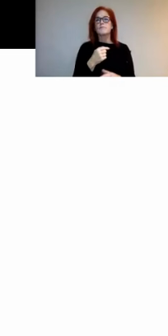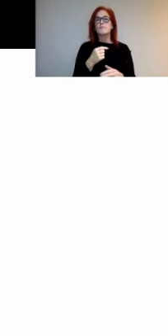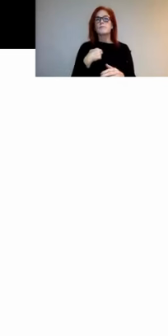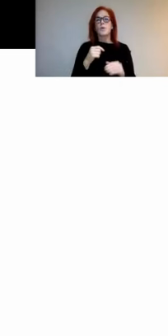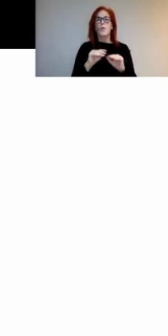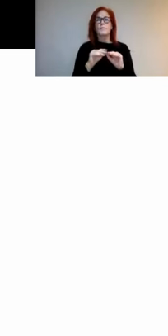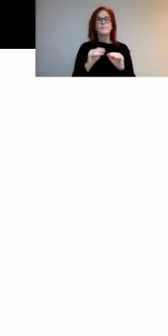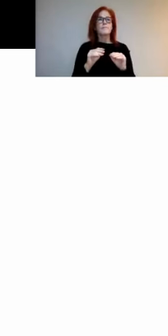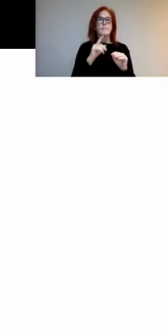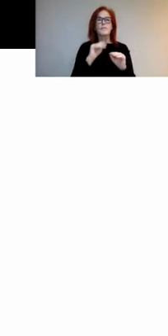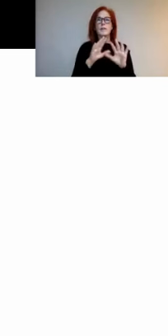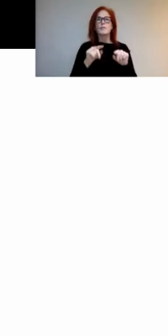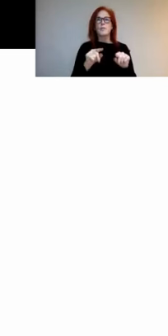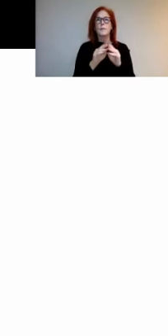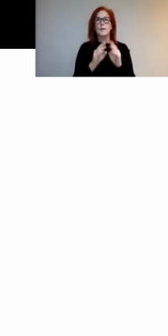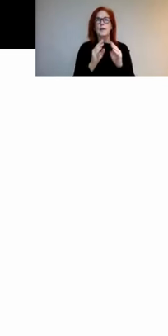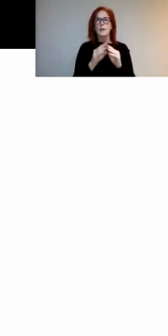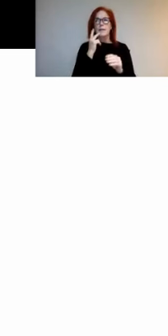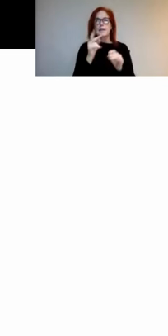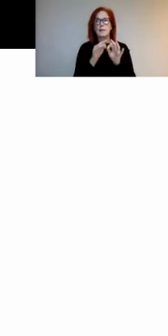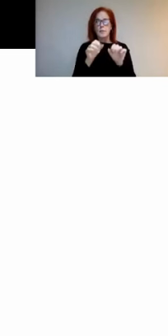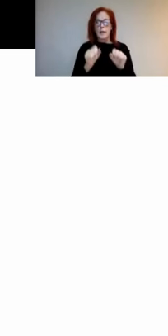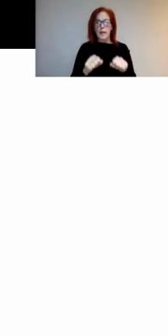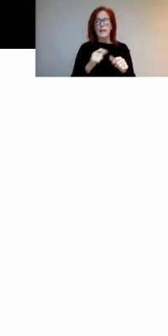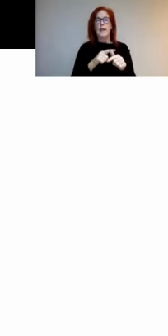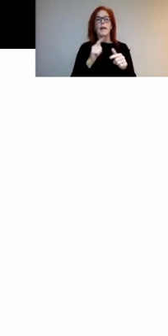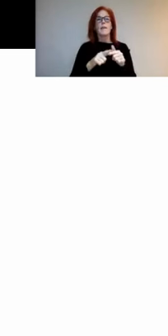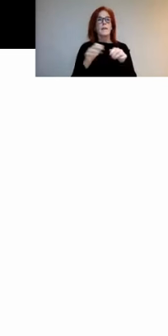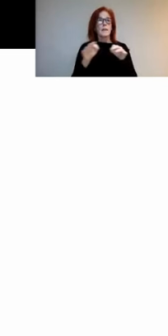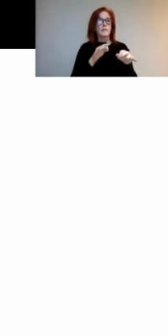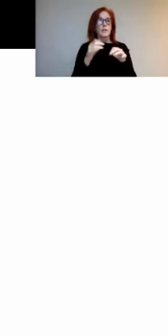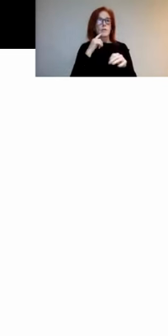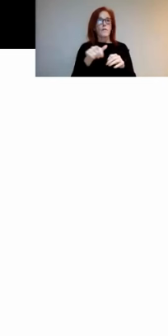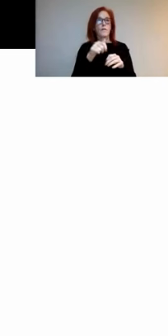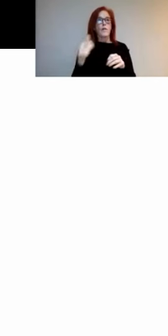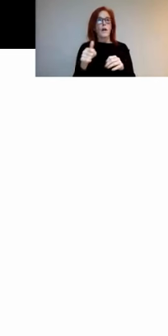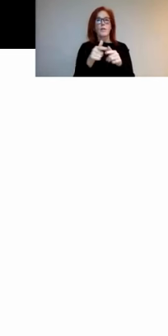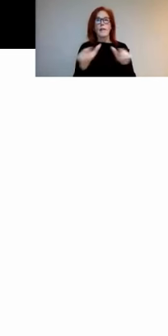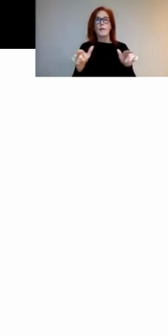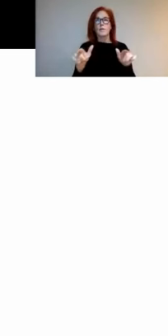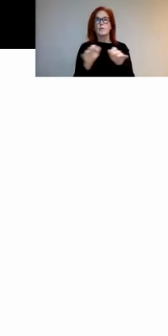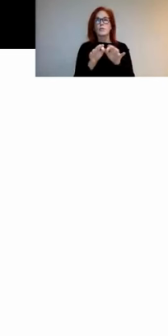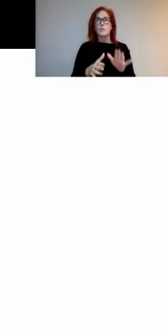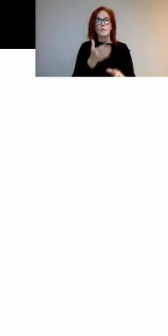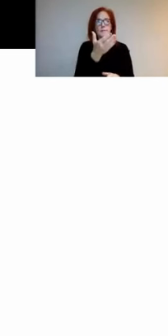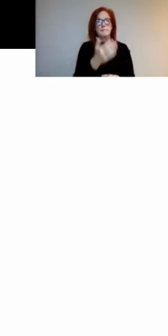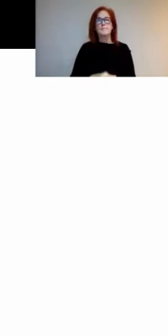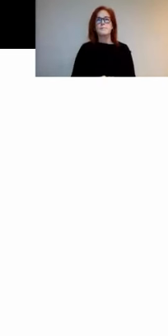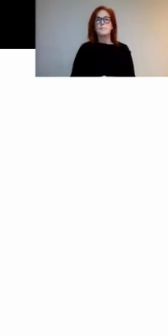Okay. Then we will wait just another second.